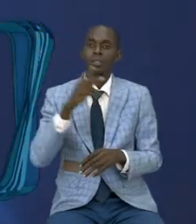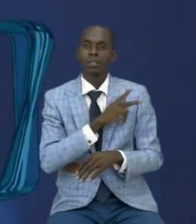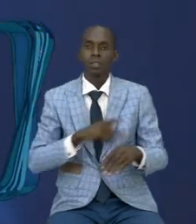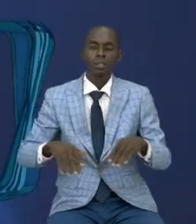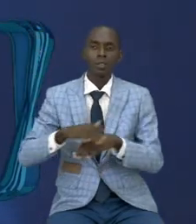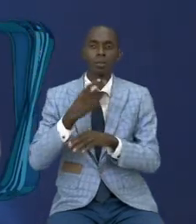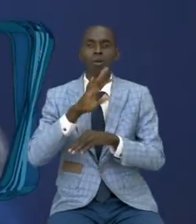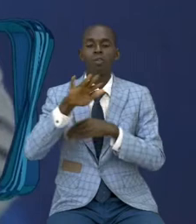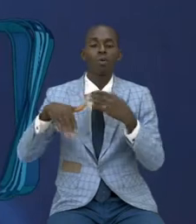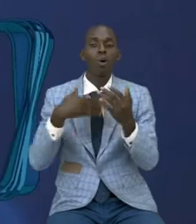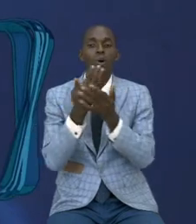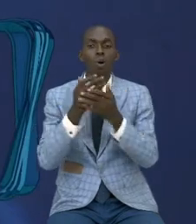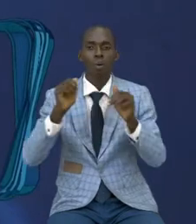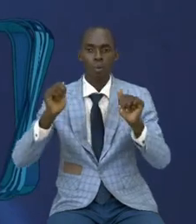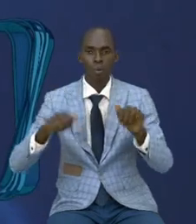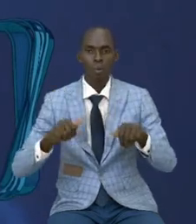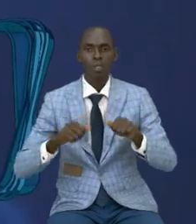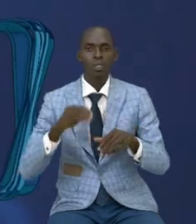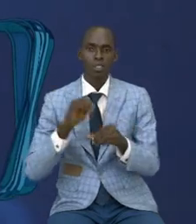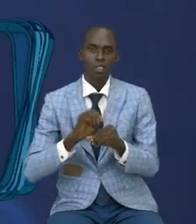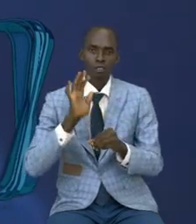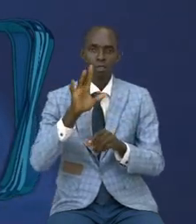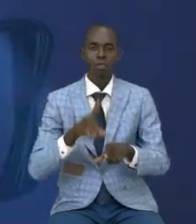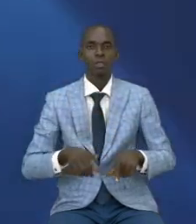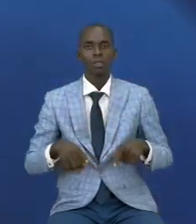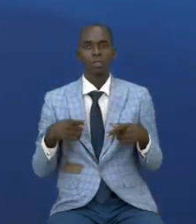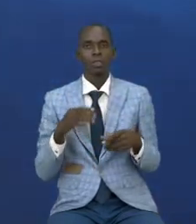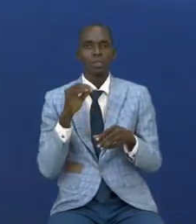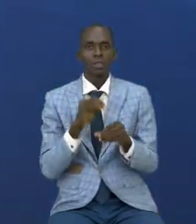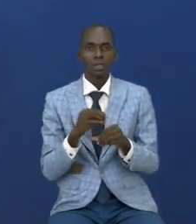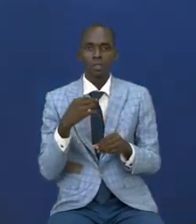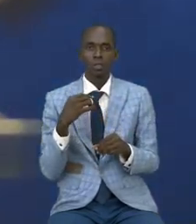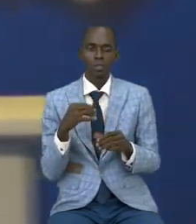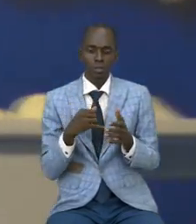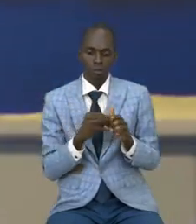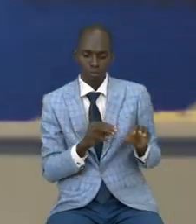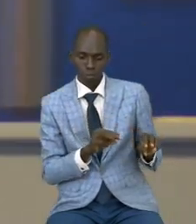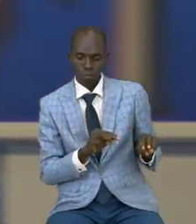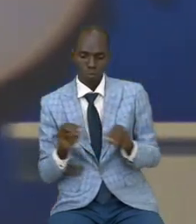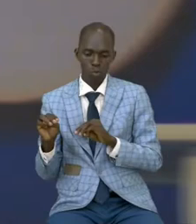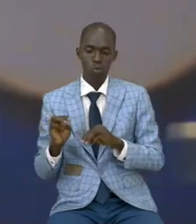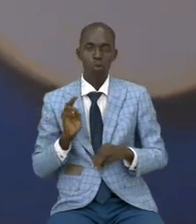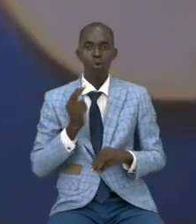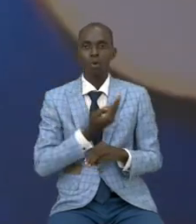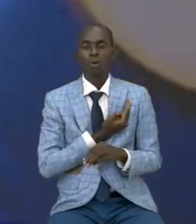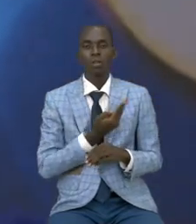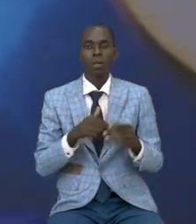possibilities in your life he moves us out of the earthly kingdom